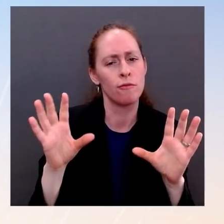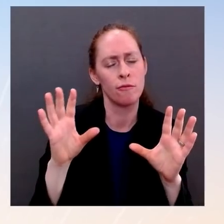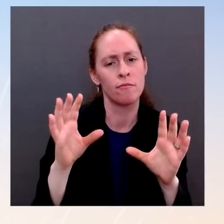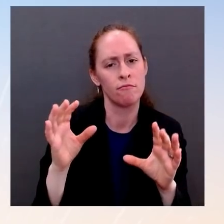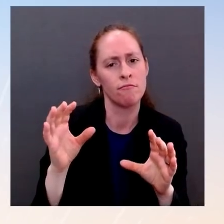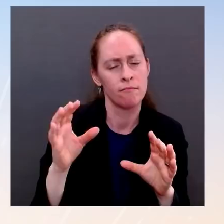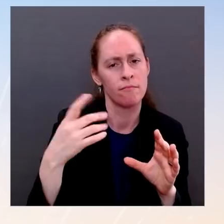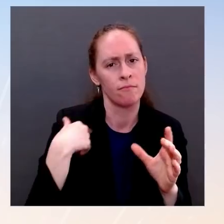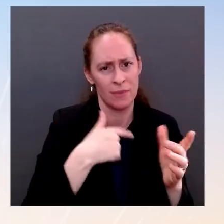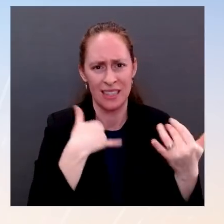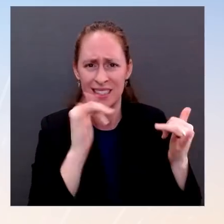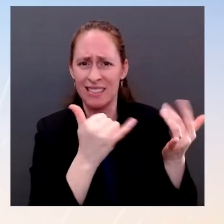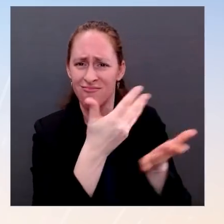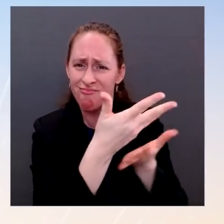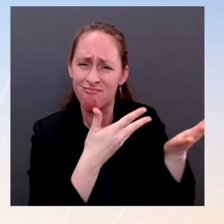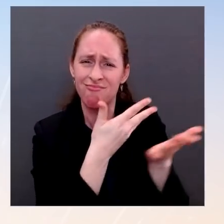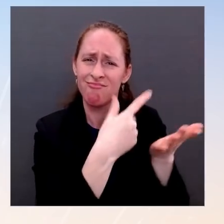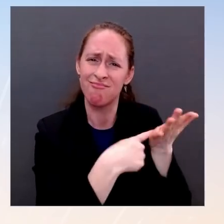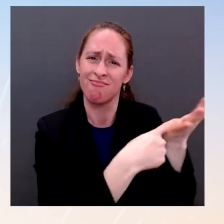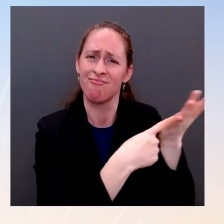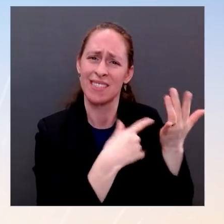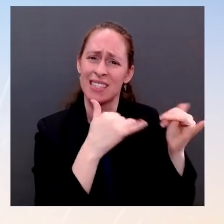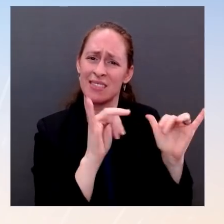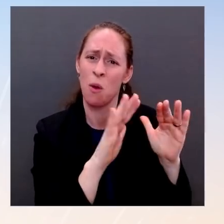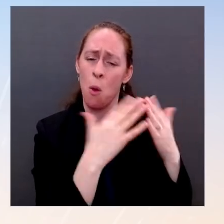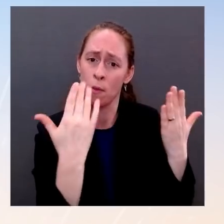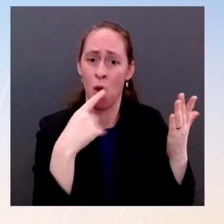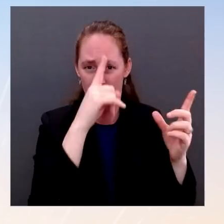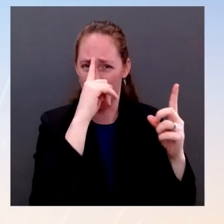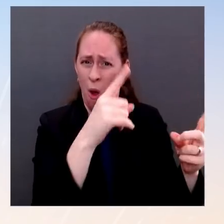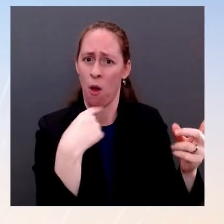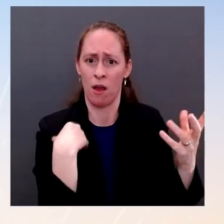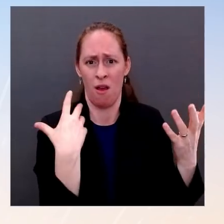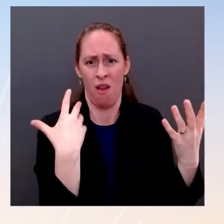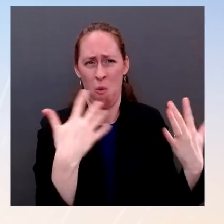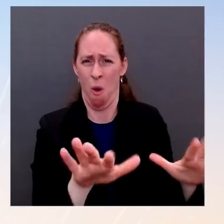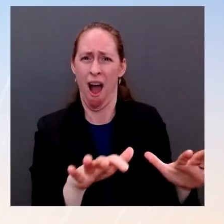we are prepared for and have been working with Ukrainians and our European allies and partners